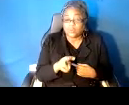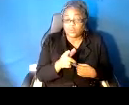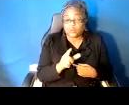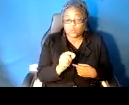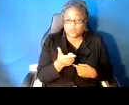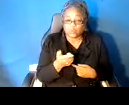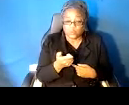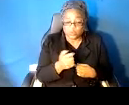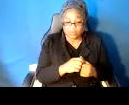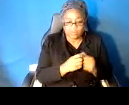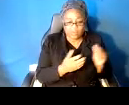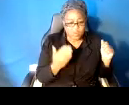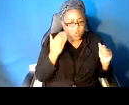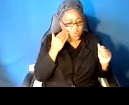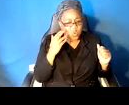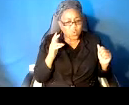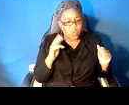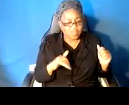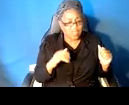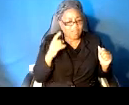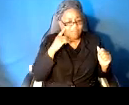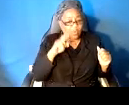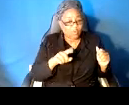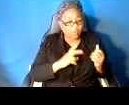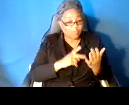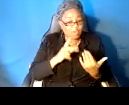Please know that in order for your project to be eligible,